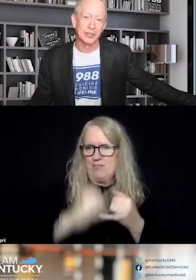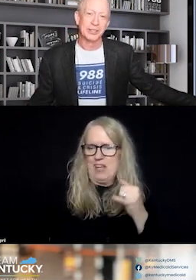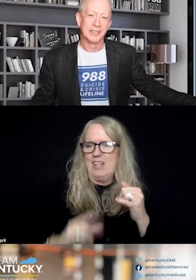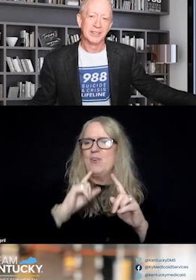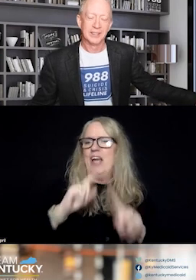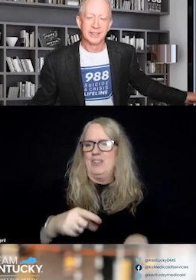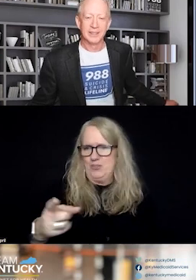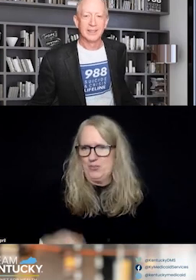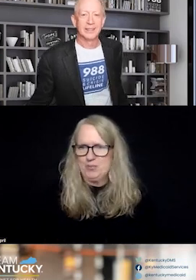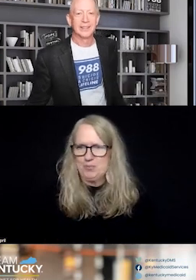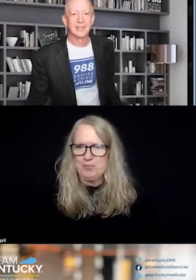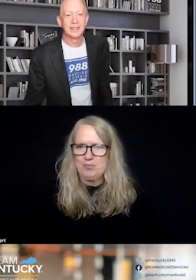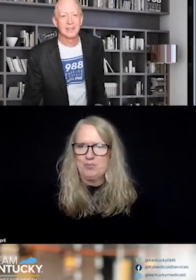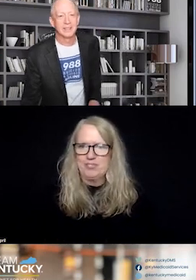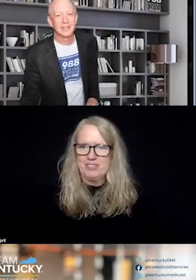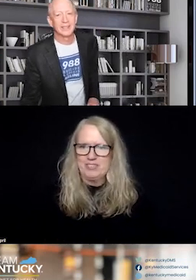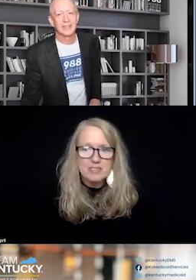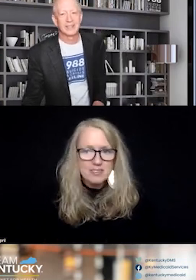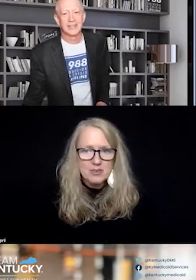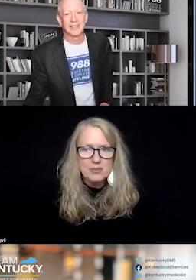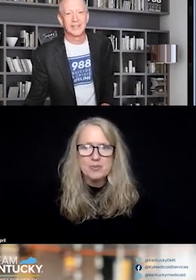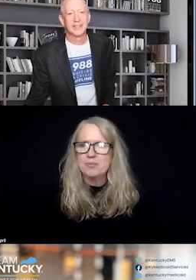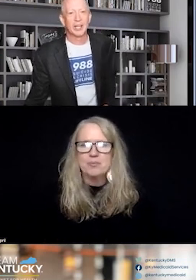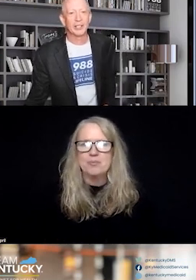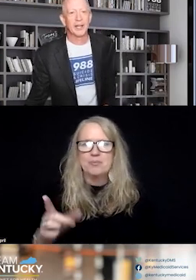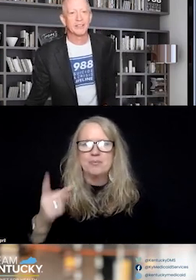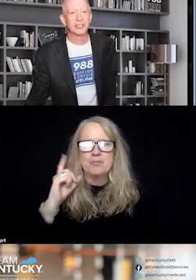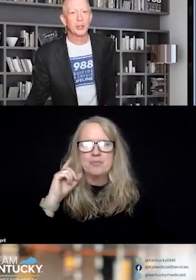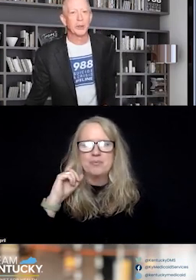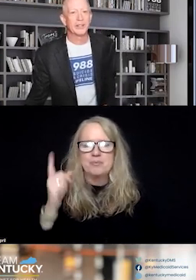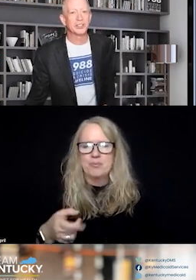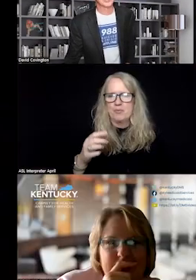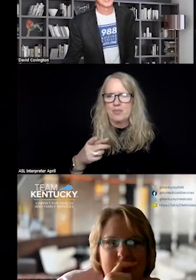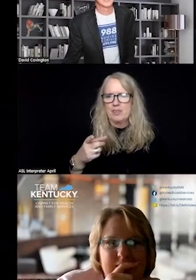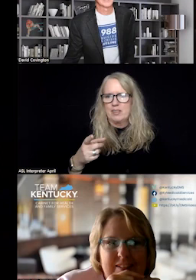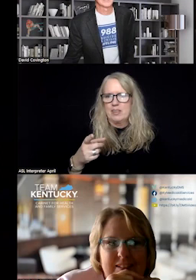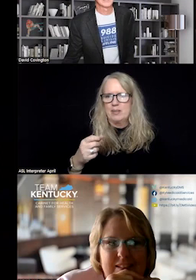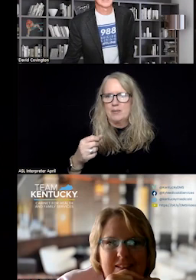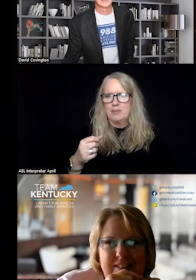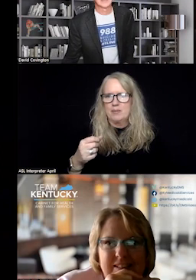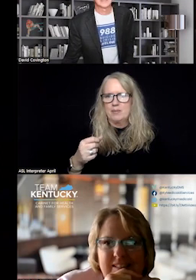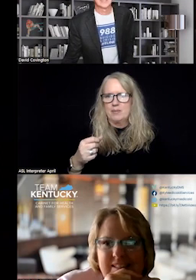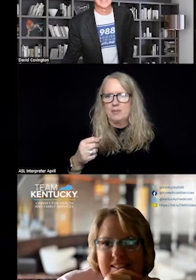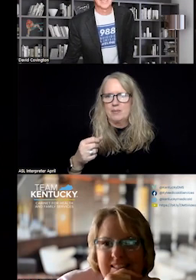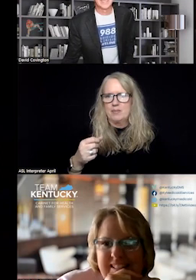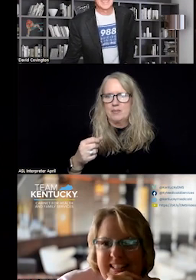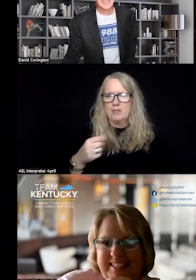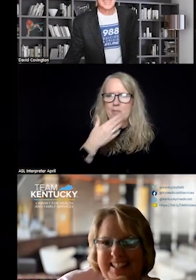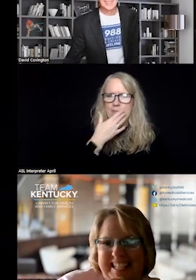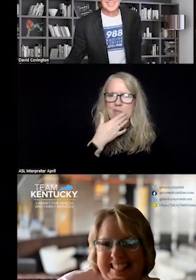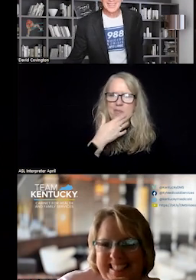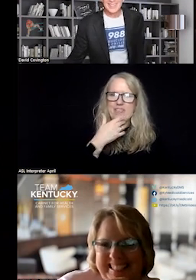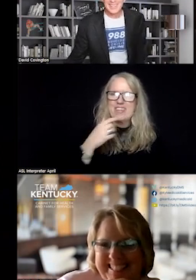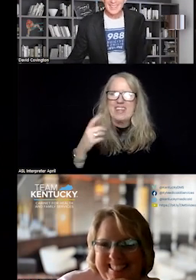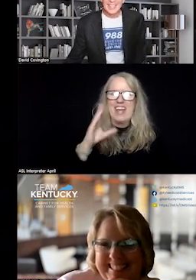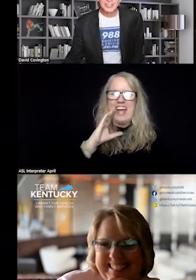ANSWER? DOCTOR EVANS, ARE YOU WITH US? >> YES. HI.